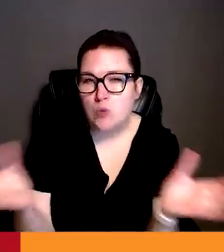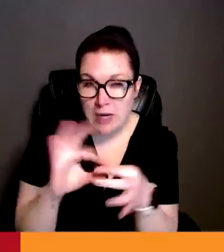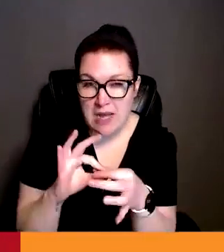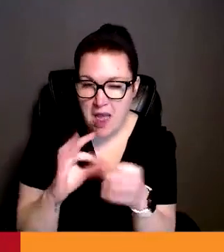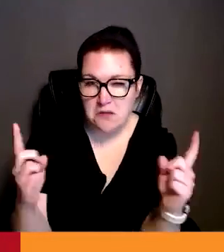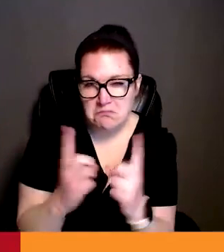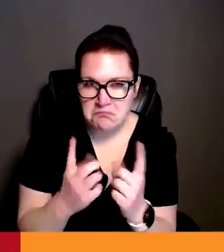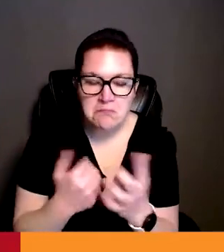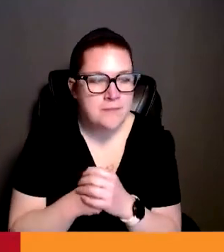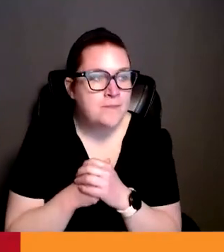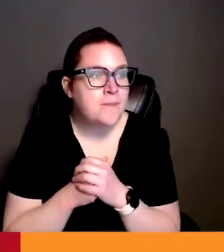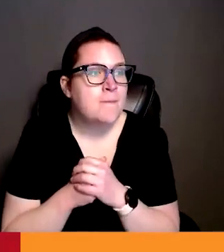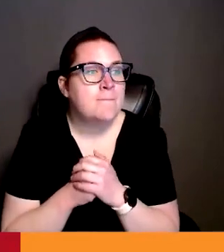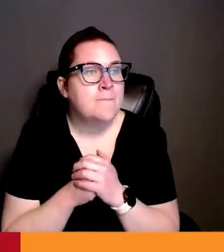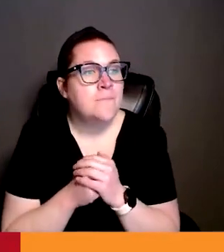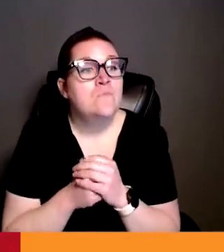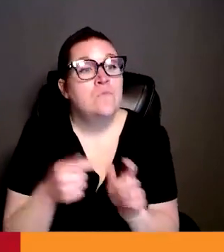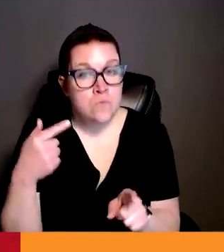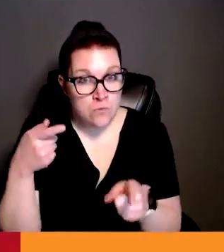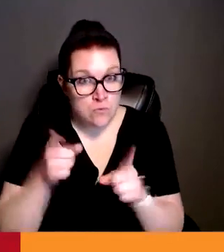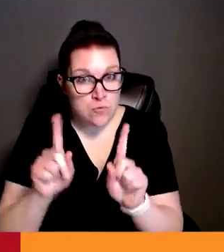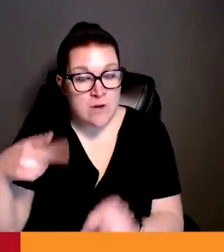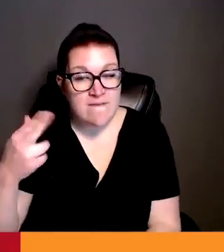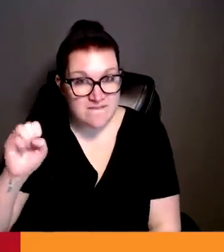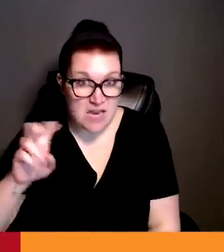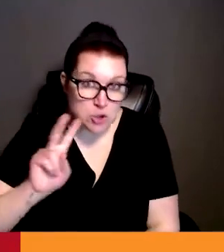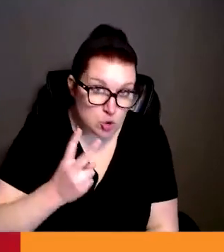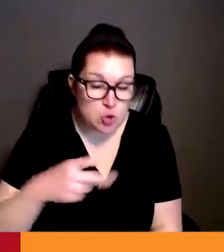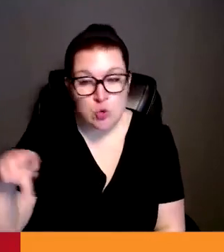And we will during phase two and three of the challenge